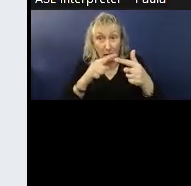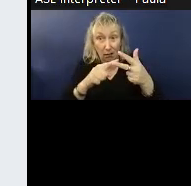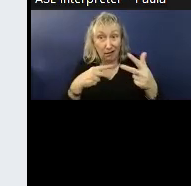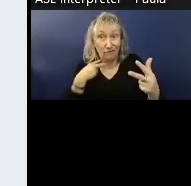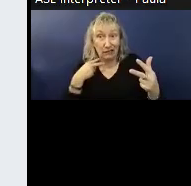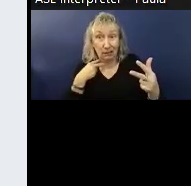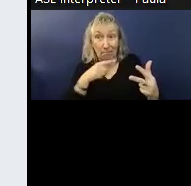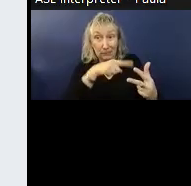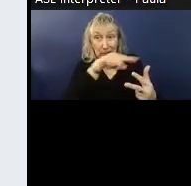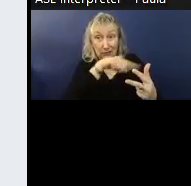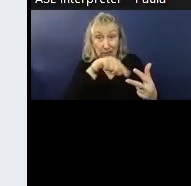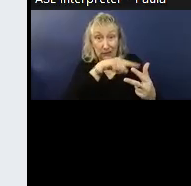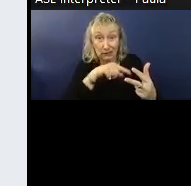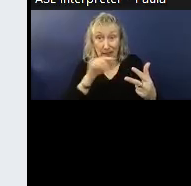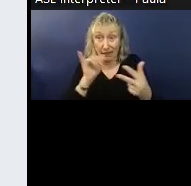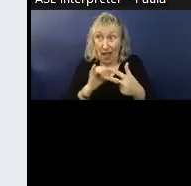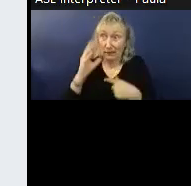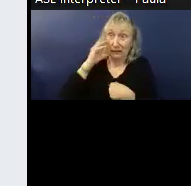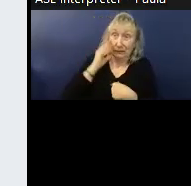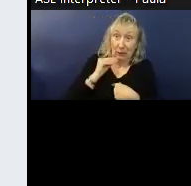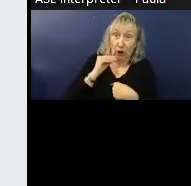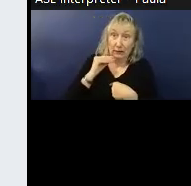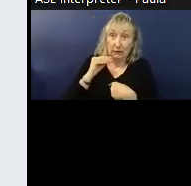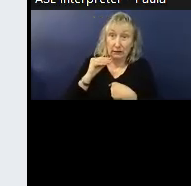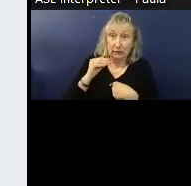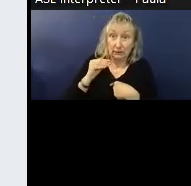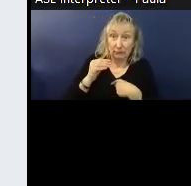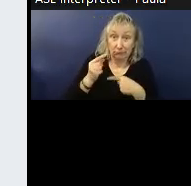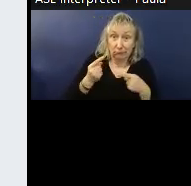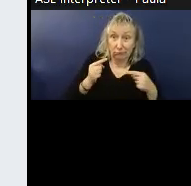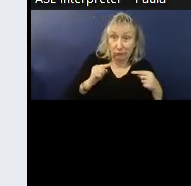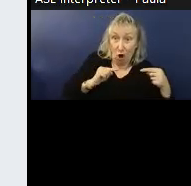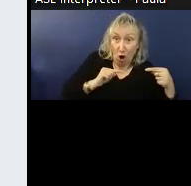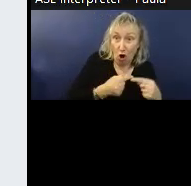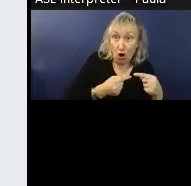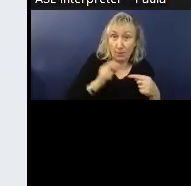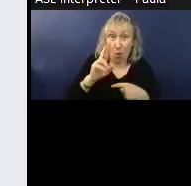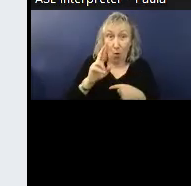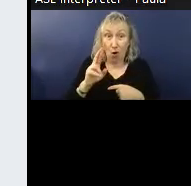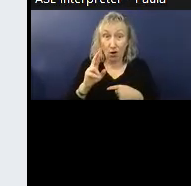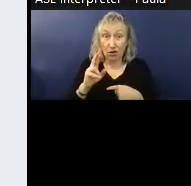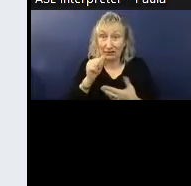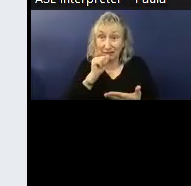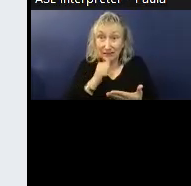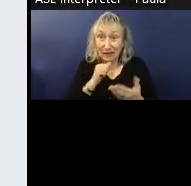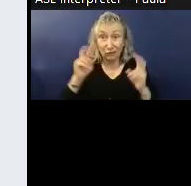May have suffered harm or was at risk of serious harm based upon these medication